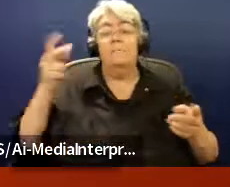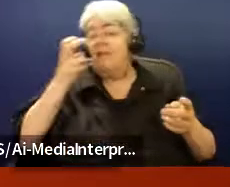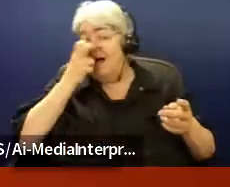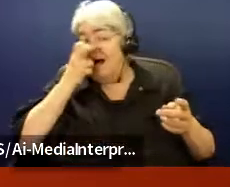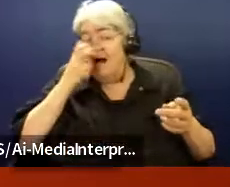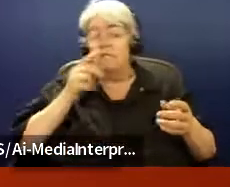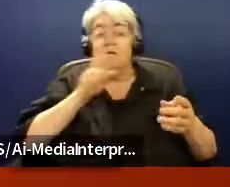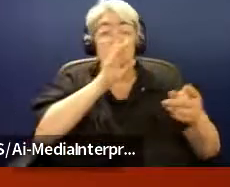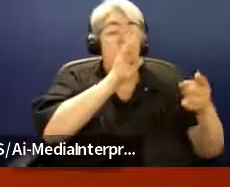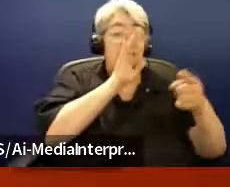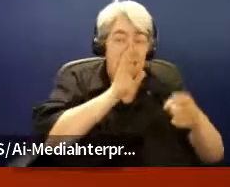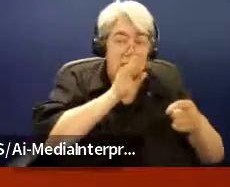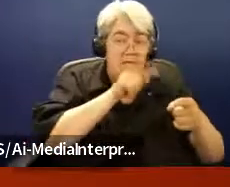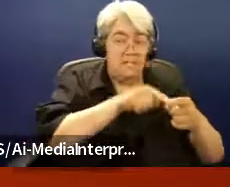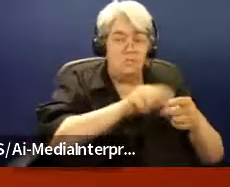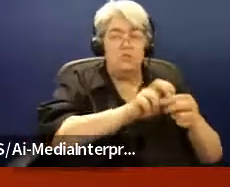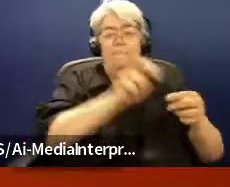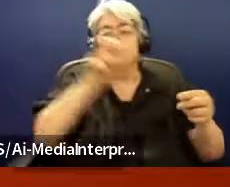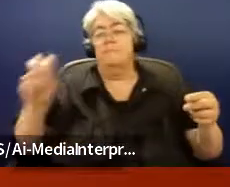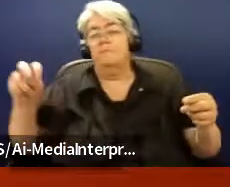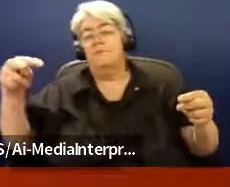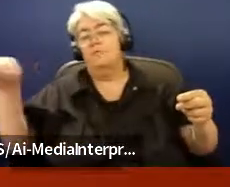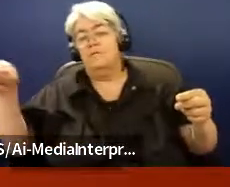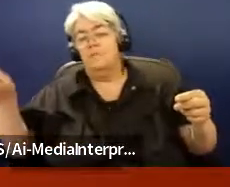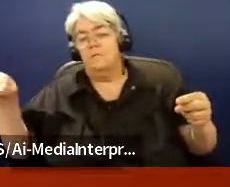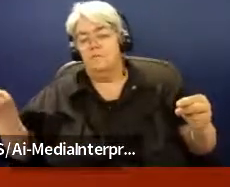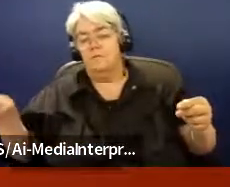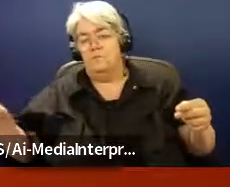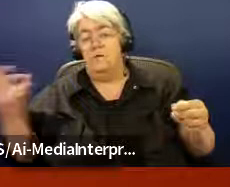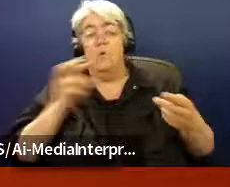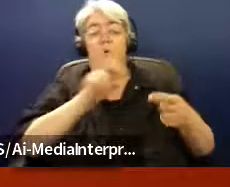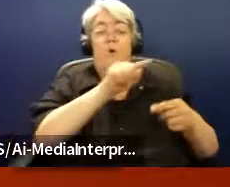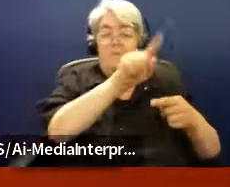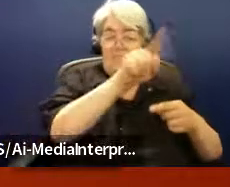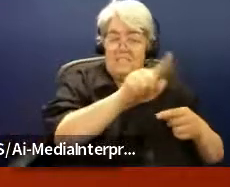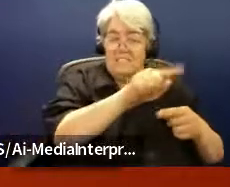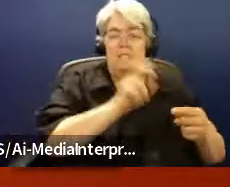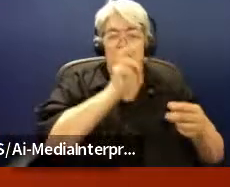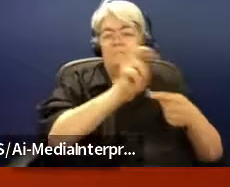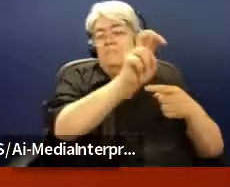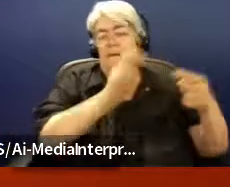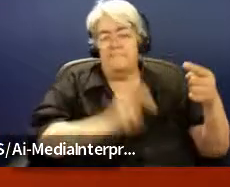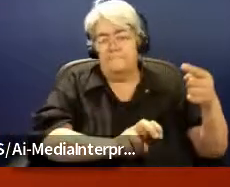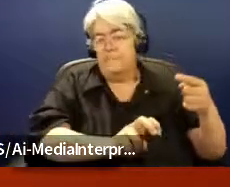, the empty alt attribute and making sure when we use attribute nobody can see it on the screen but